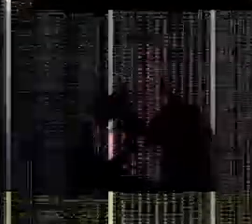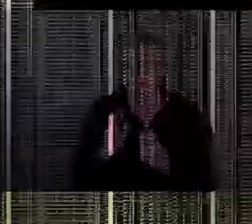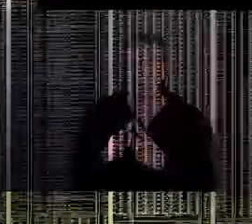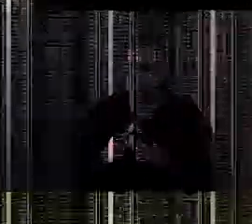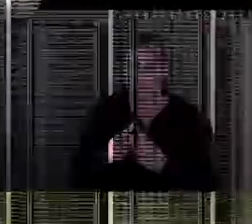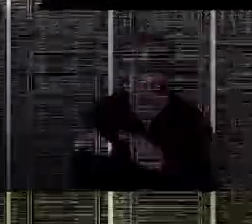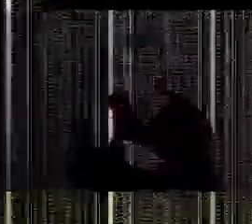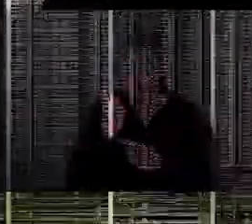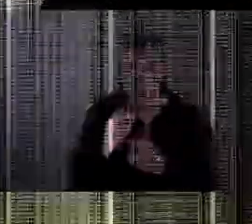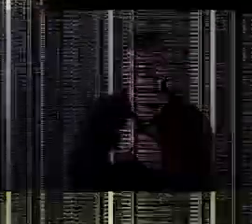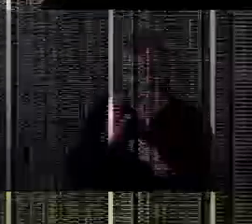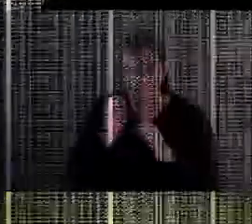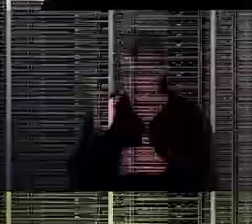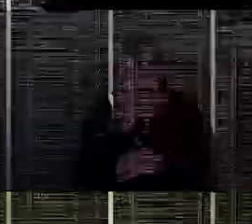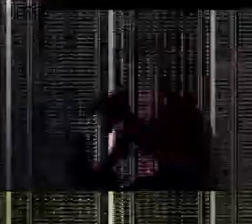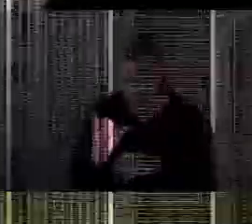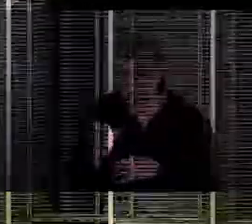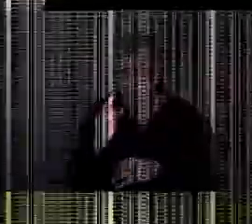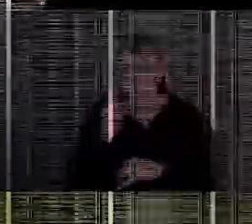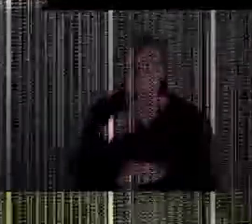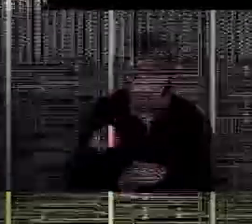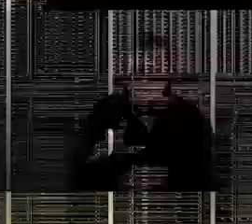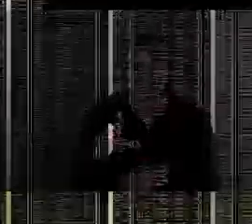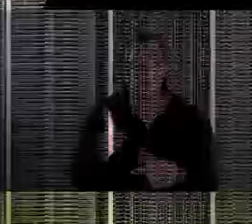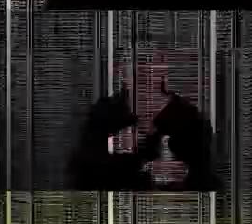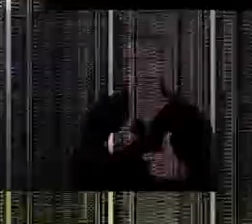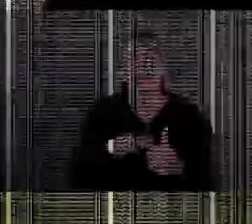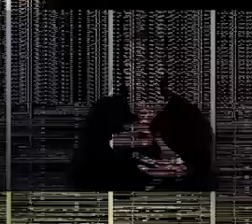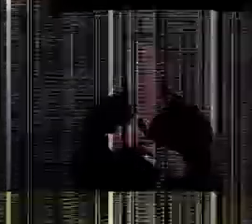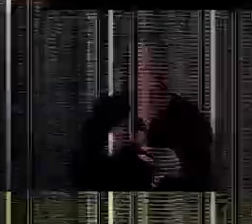what that conversation looks like for you. It goes on to say that I see the desire for